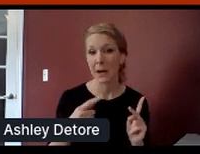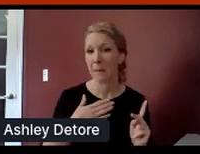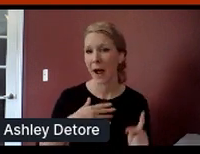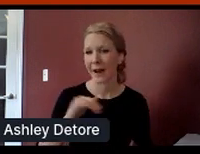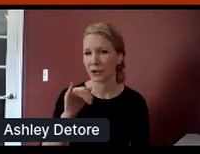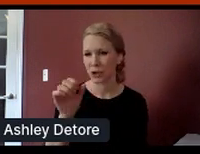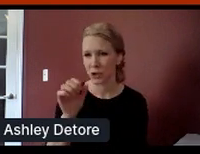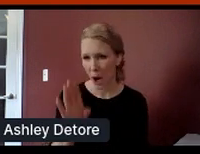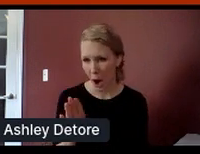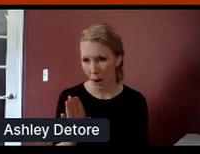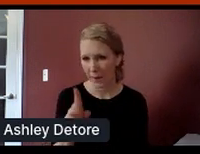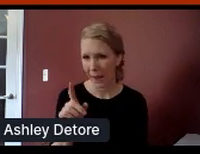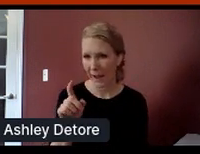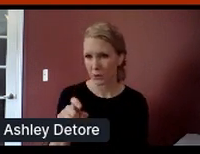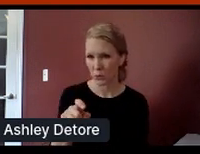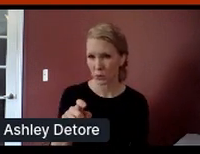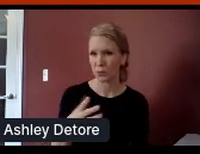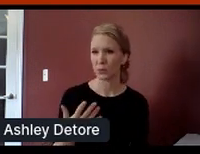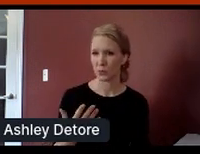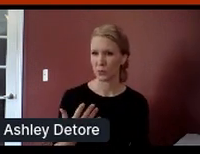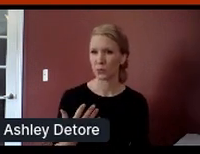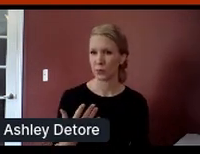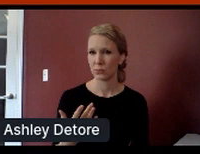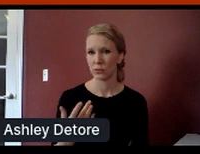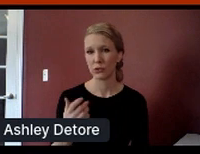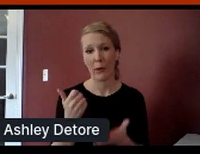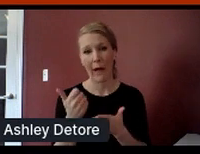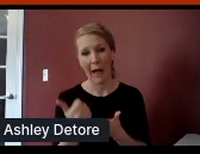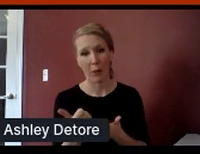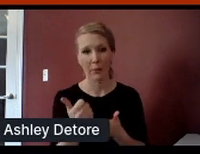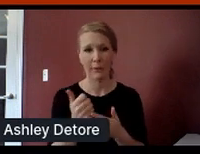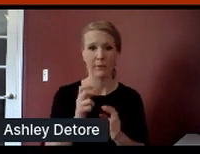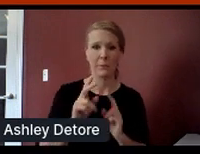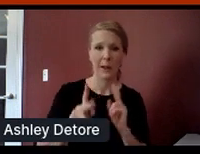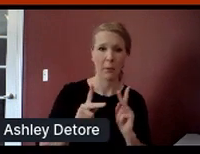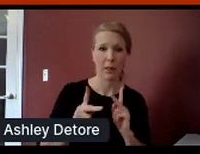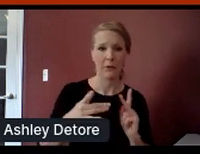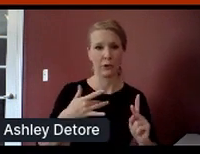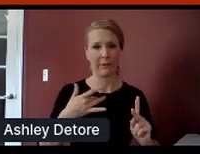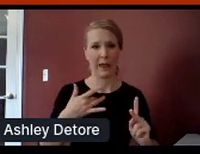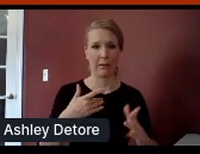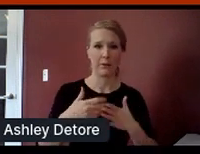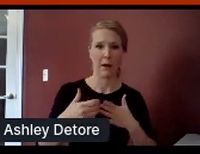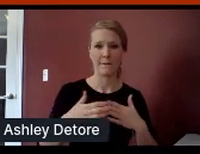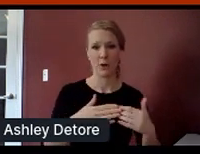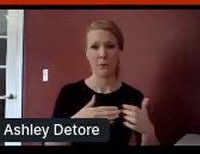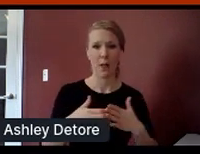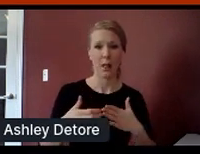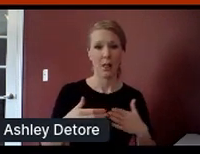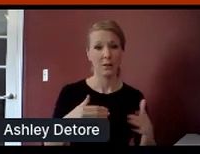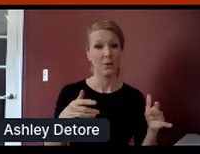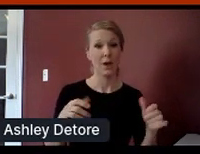people feel comfortable. Yeah, sometimes. Yeah, absolutely.